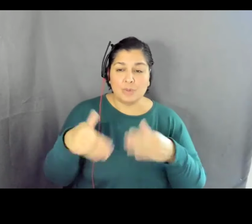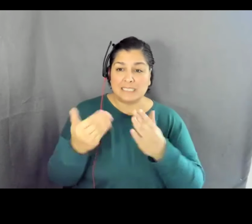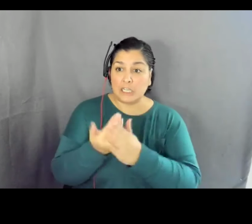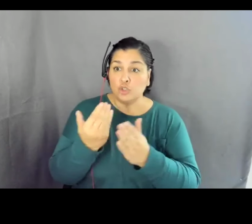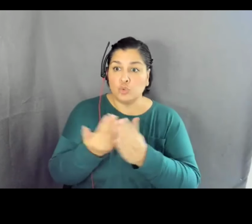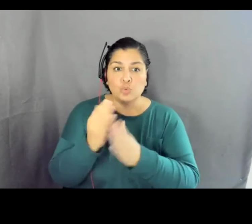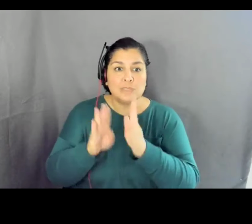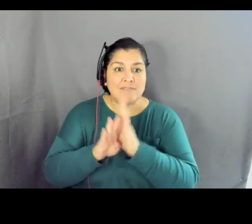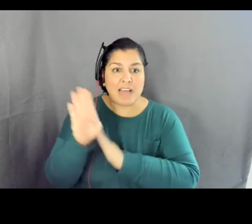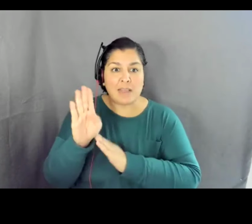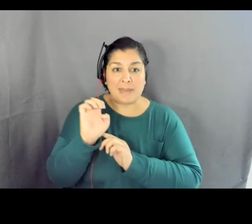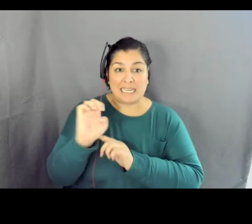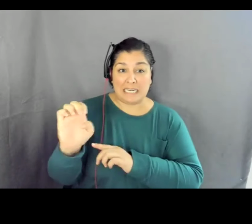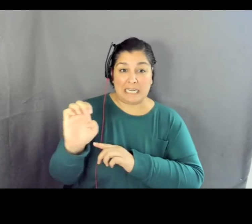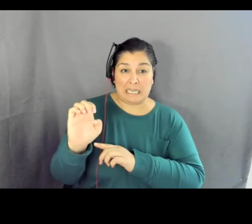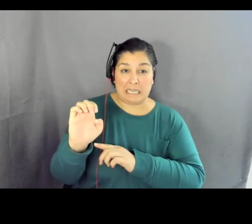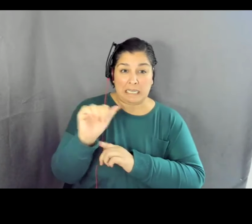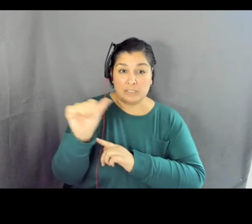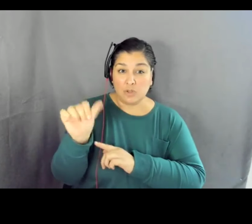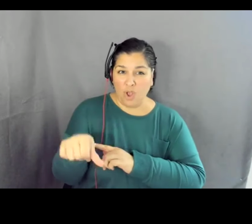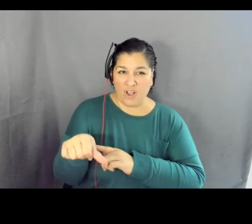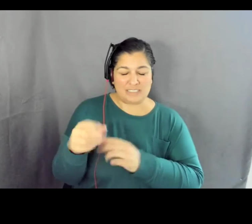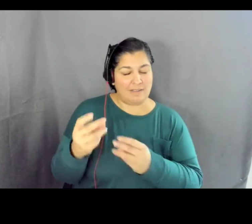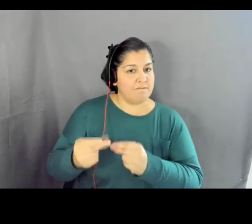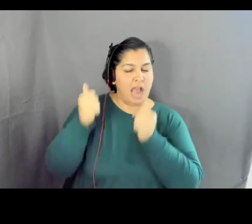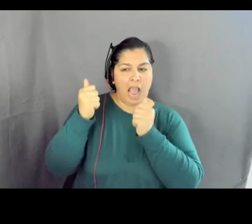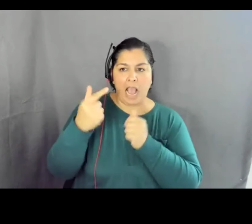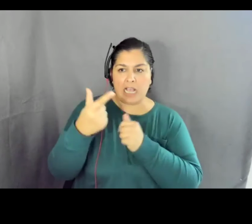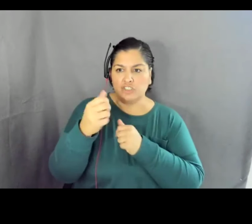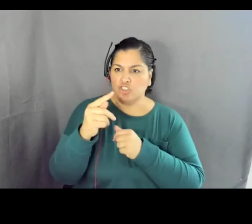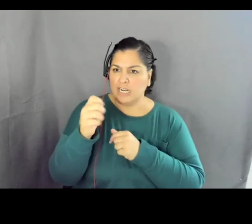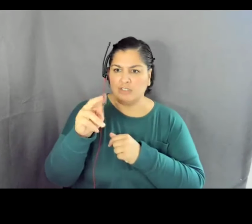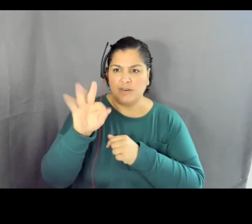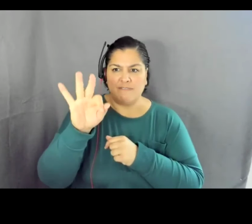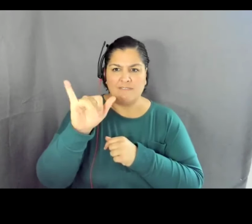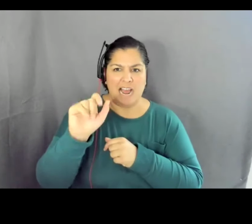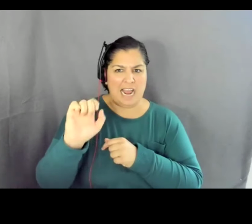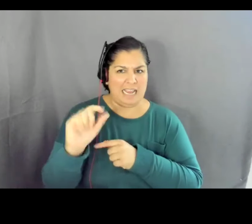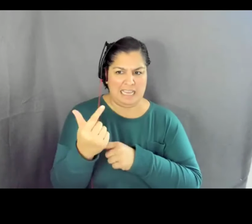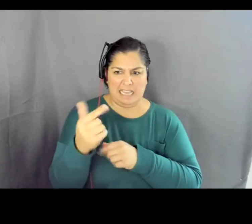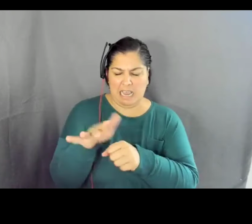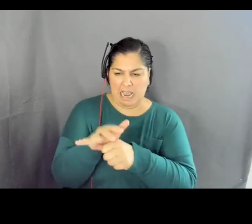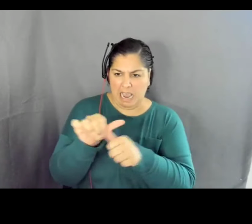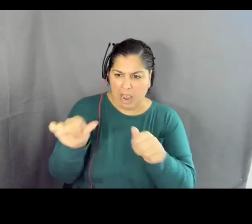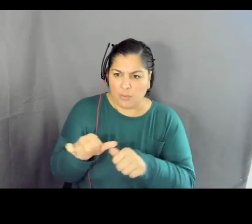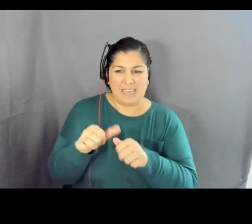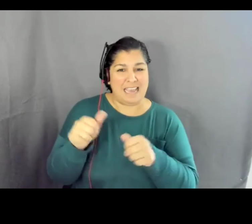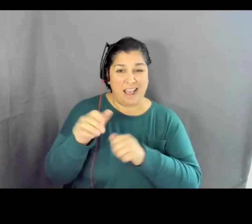which is one of the fastest gentrifying areas in the whole country. And we wanted to,